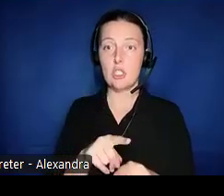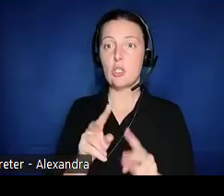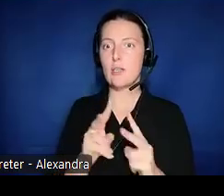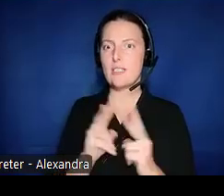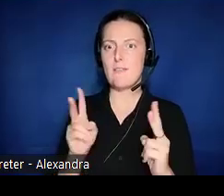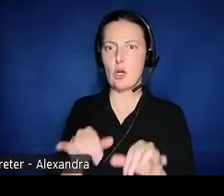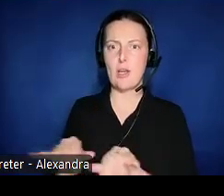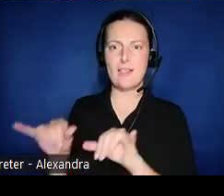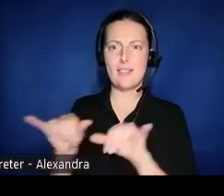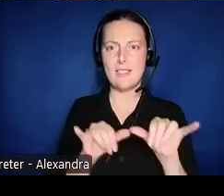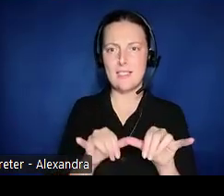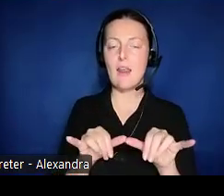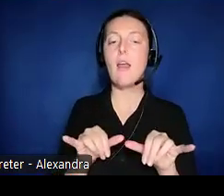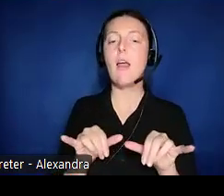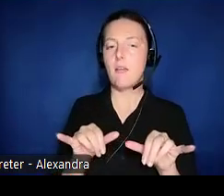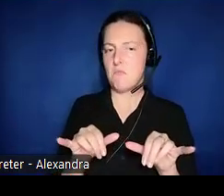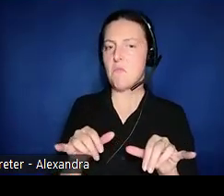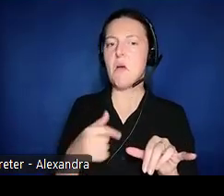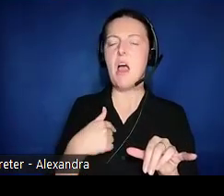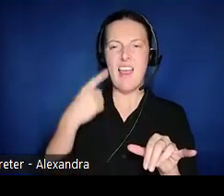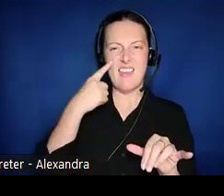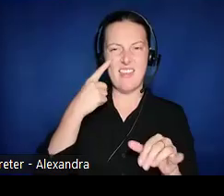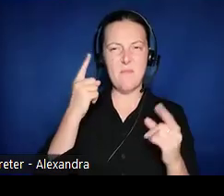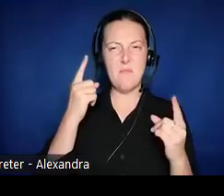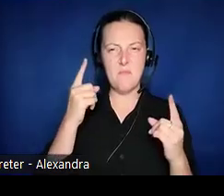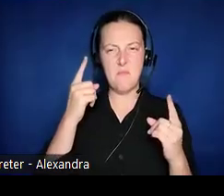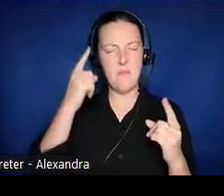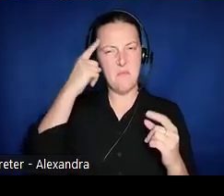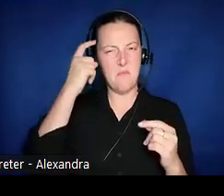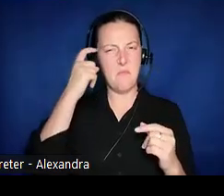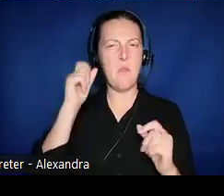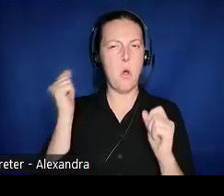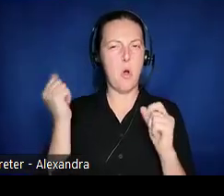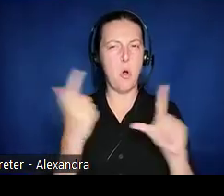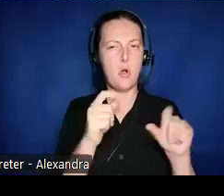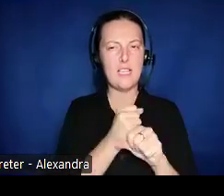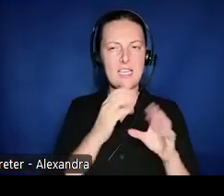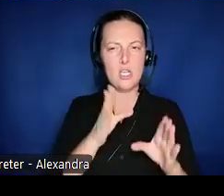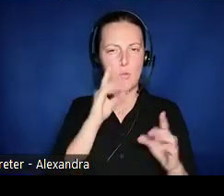I know every statistician will agree the mean has these very interesting algebraic properties that